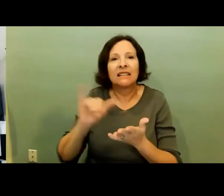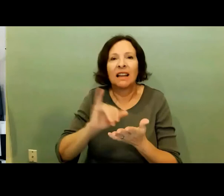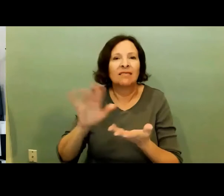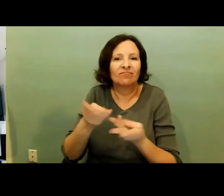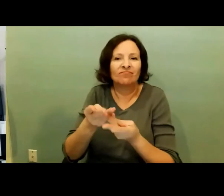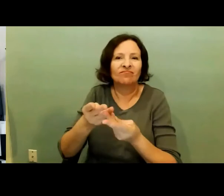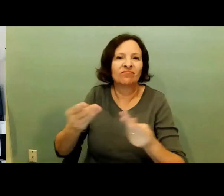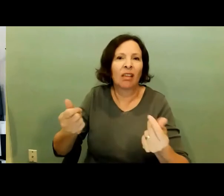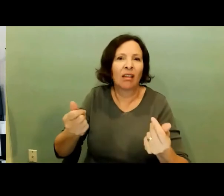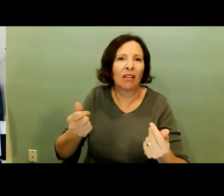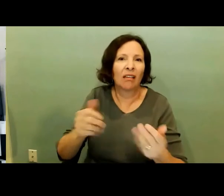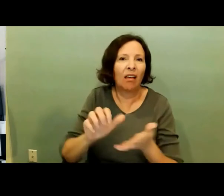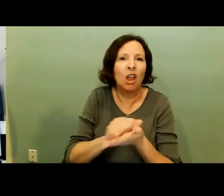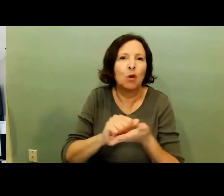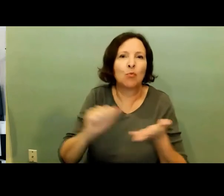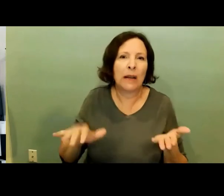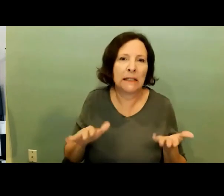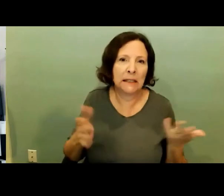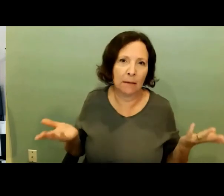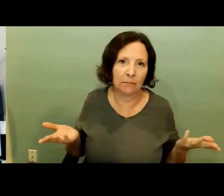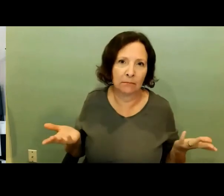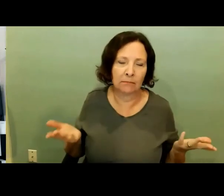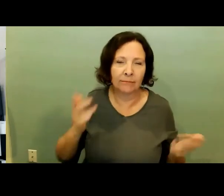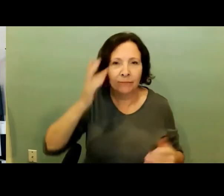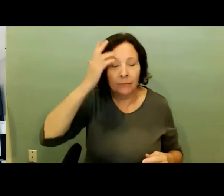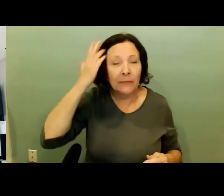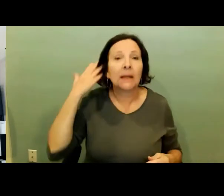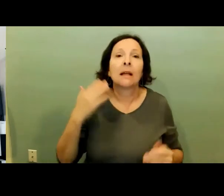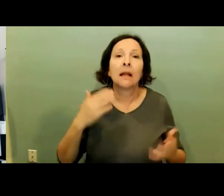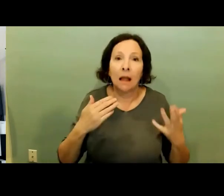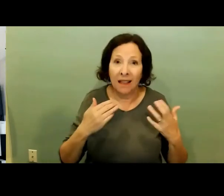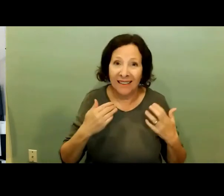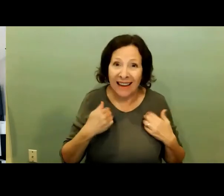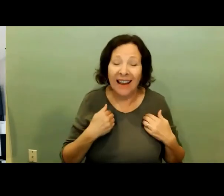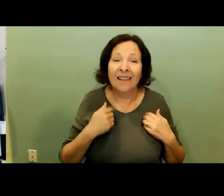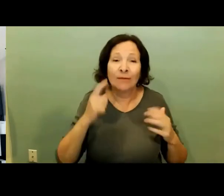There are several disturbing revelations about this.